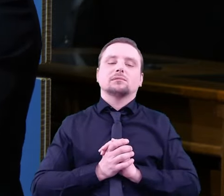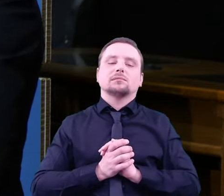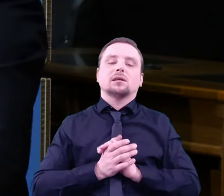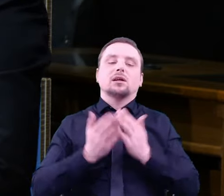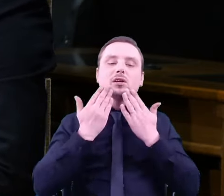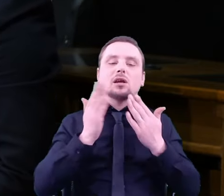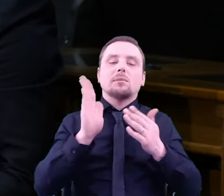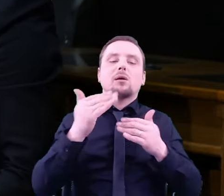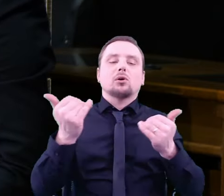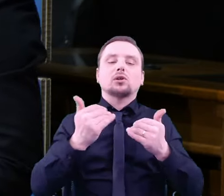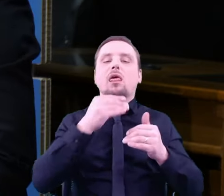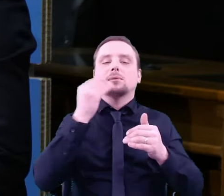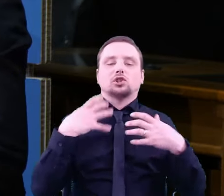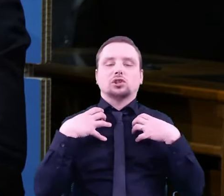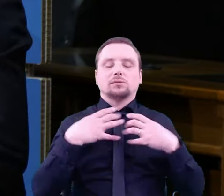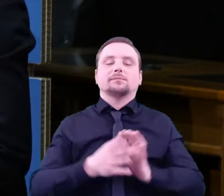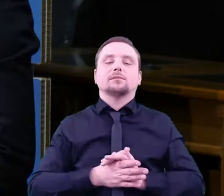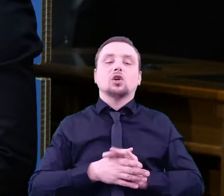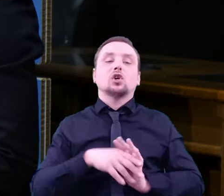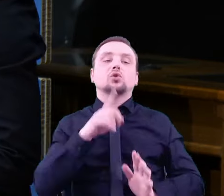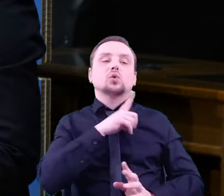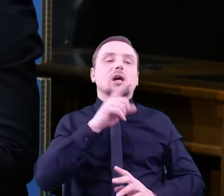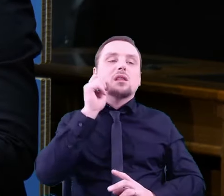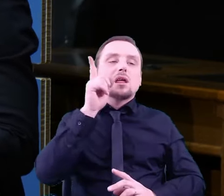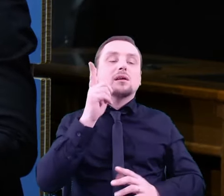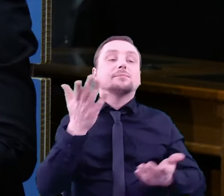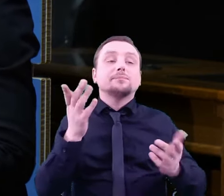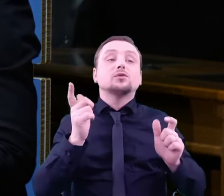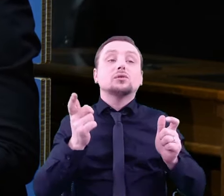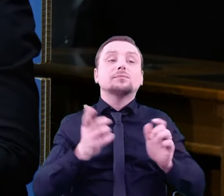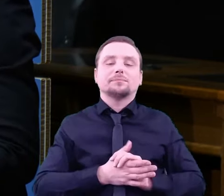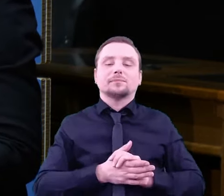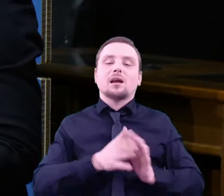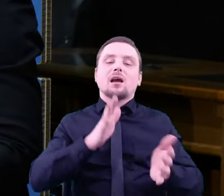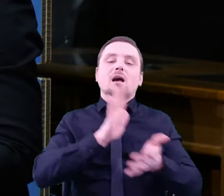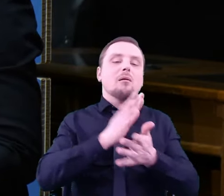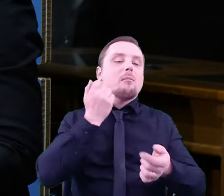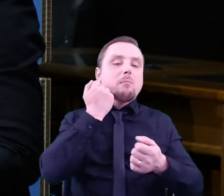AI can analyze vast quantities of data at an extremely high pace,